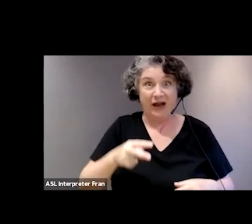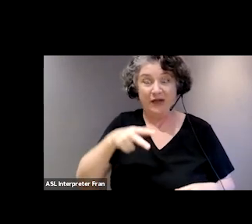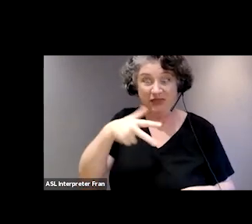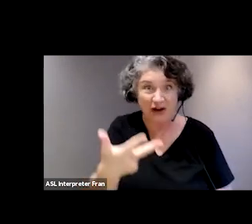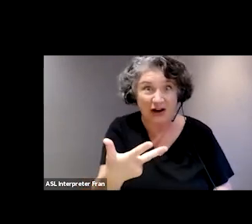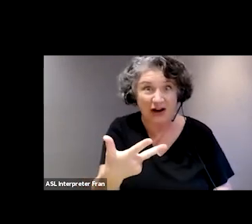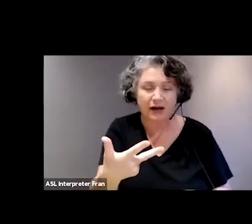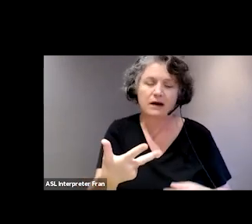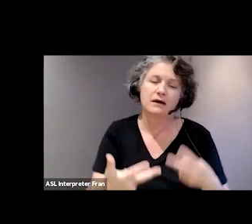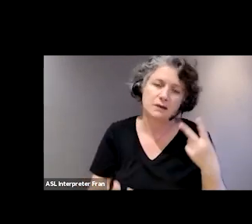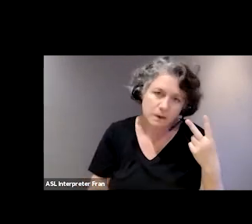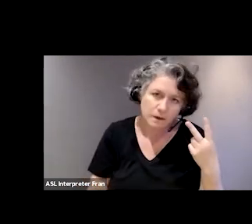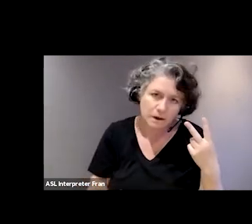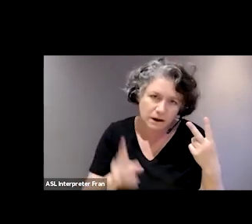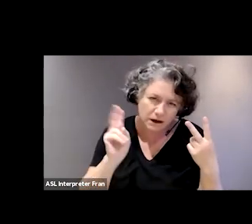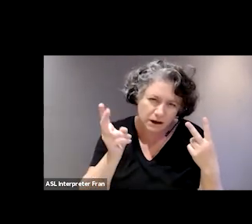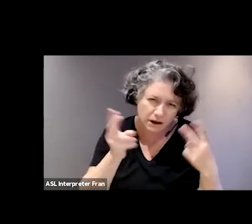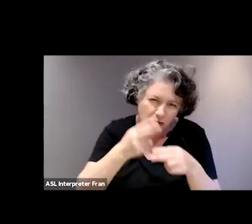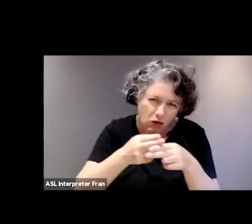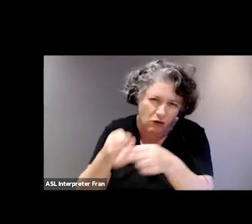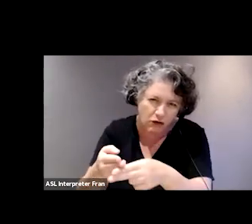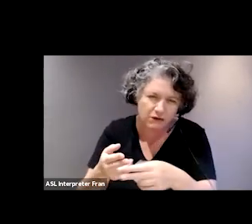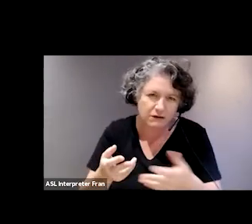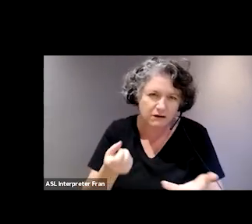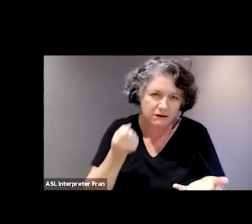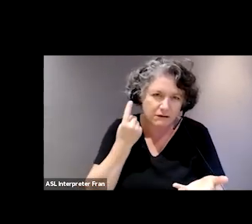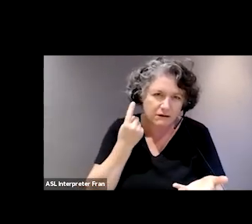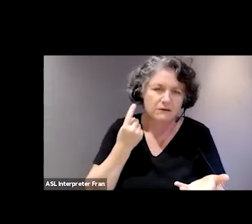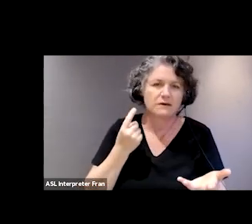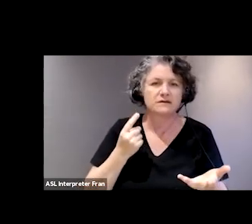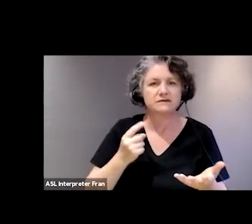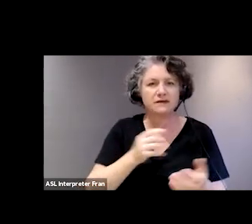clinic, the person who is administering the vaccine not knowing if the person got one